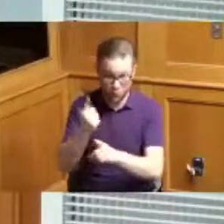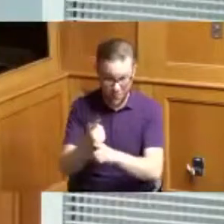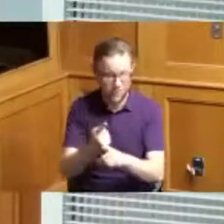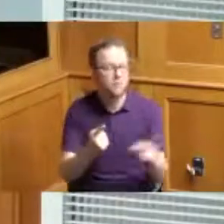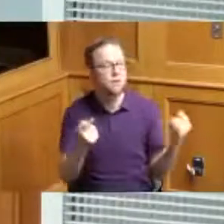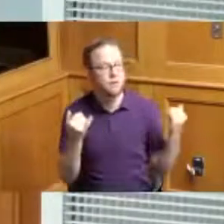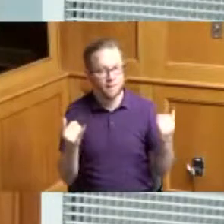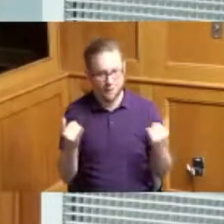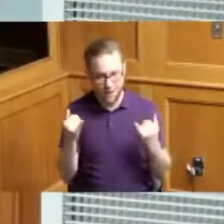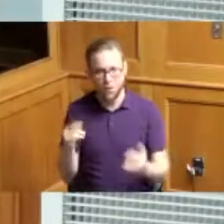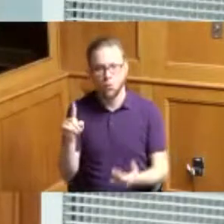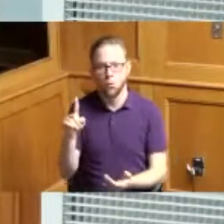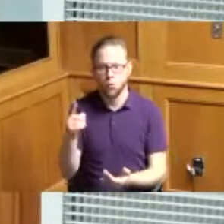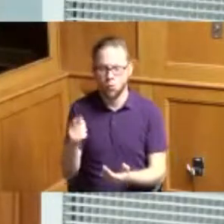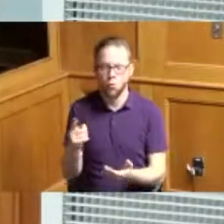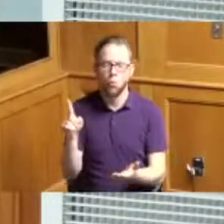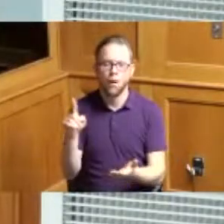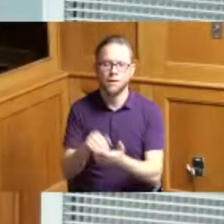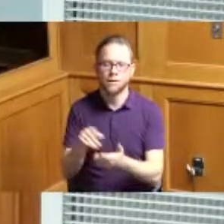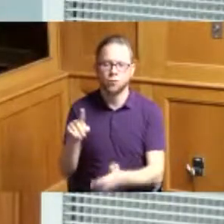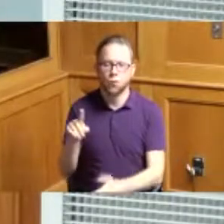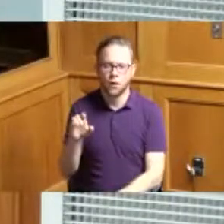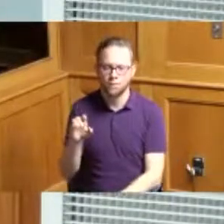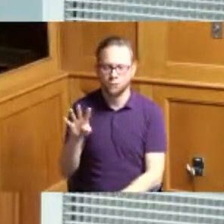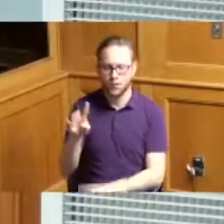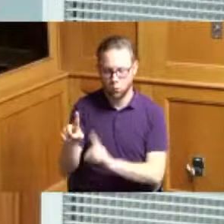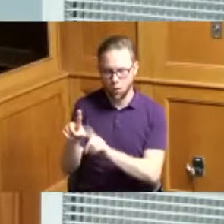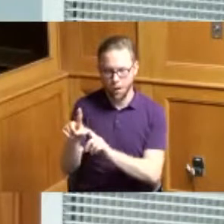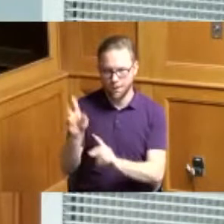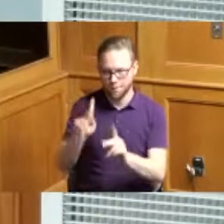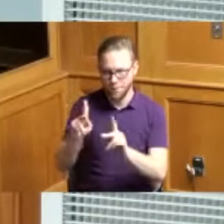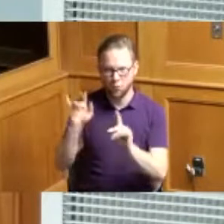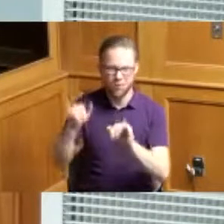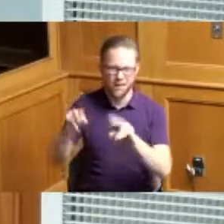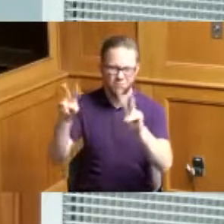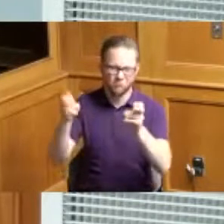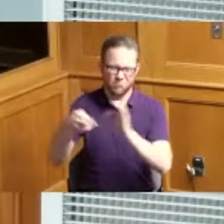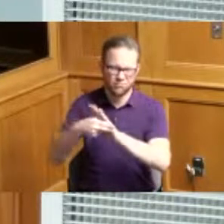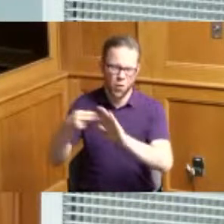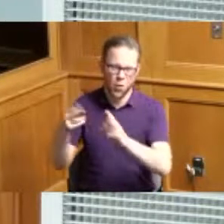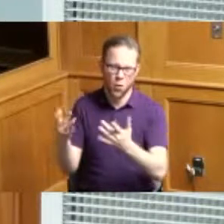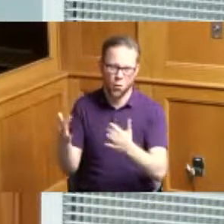1141 cases that are that fall into that category where they've made an application we're aware of